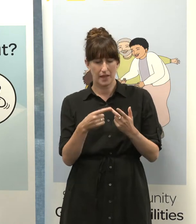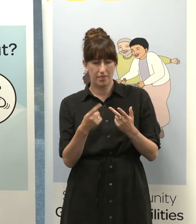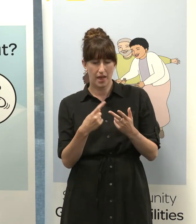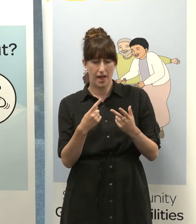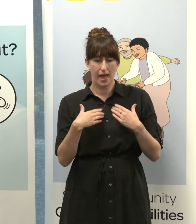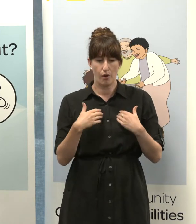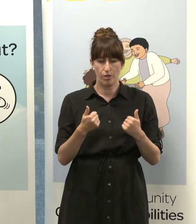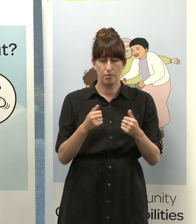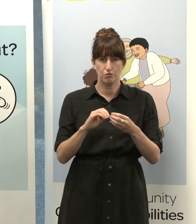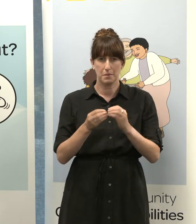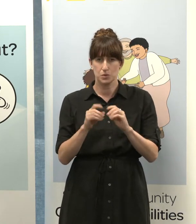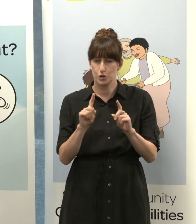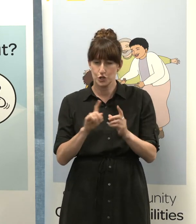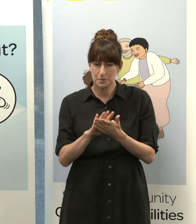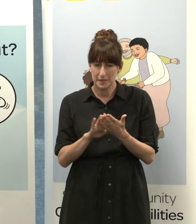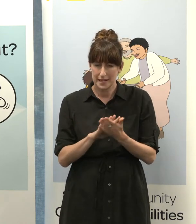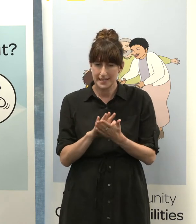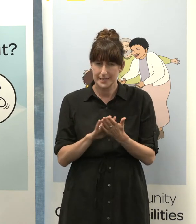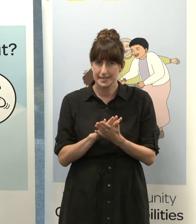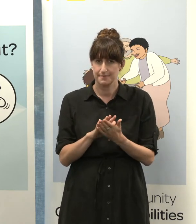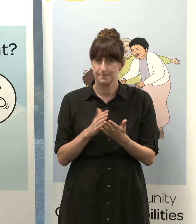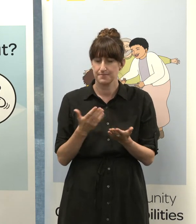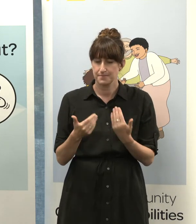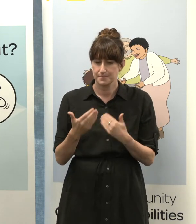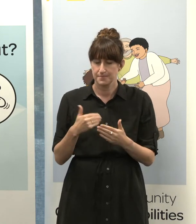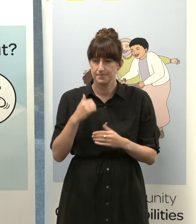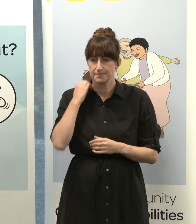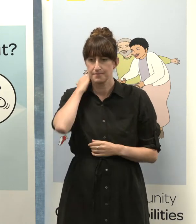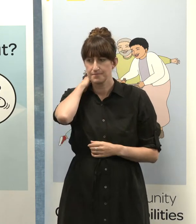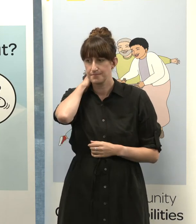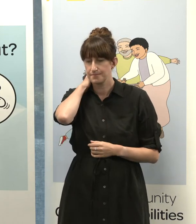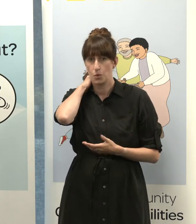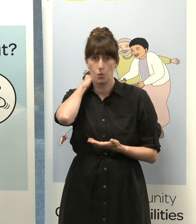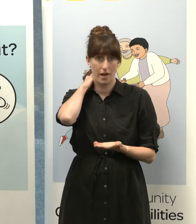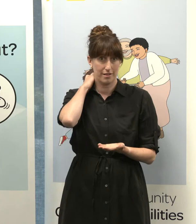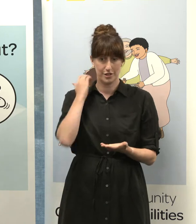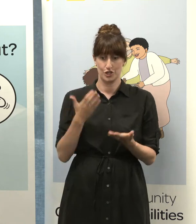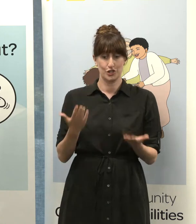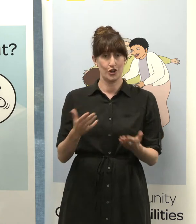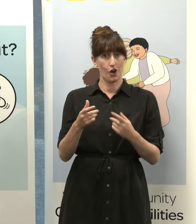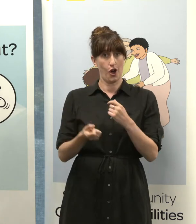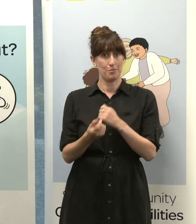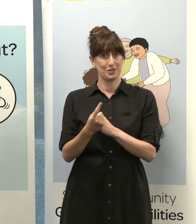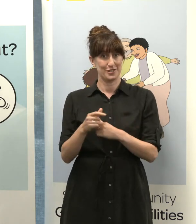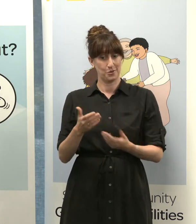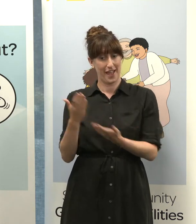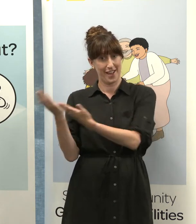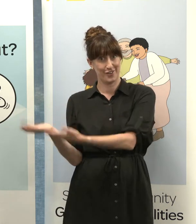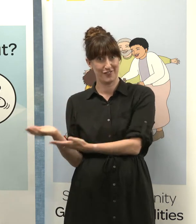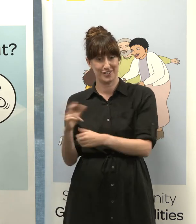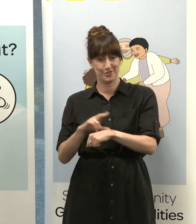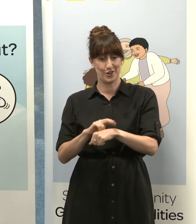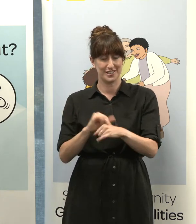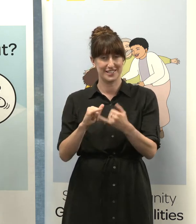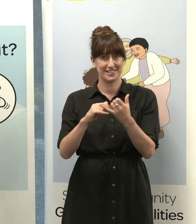been at Counties. What sort of underlying conditions do you mean?